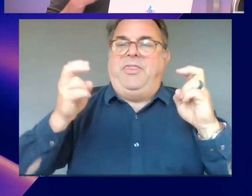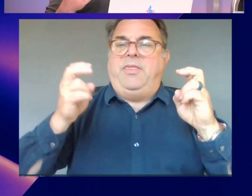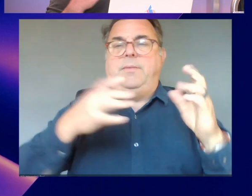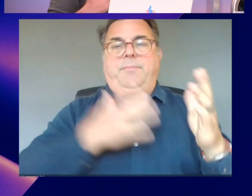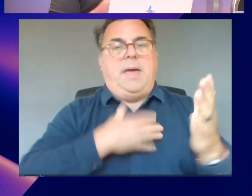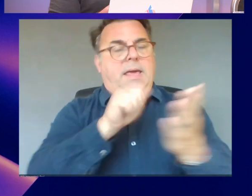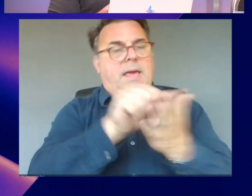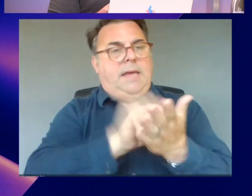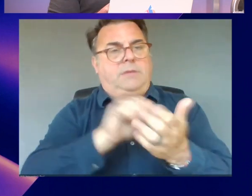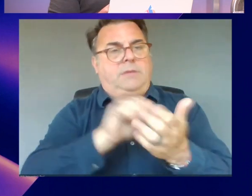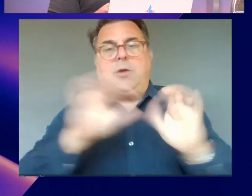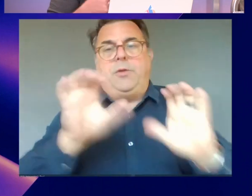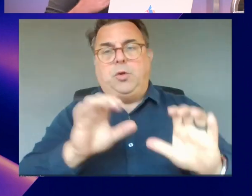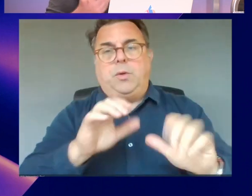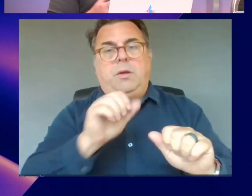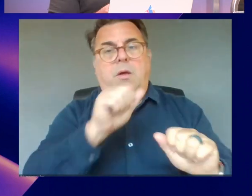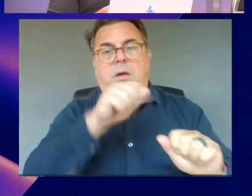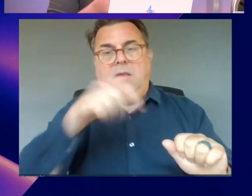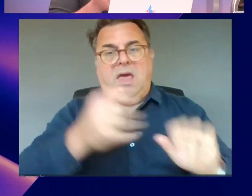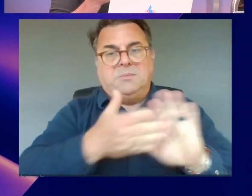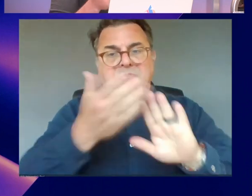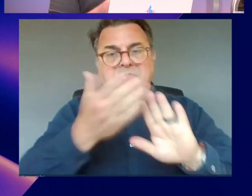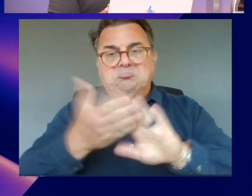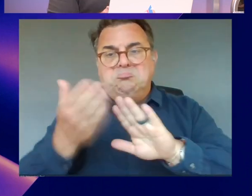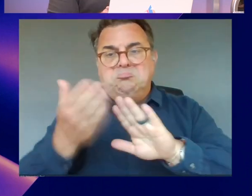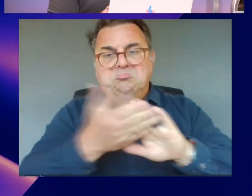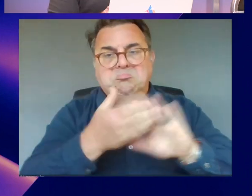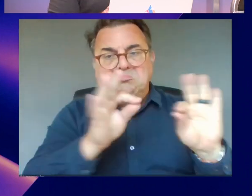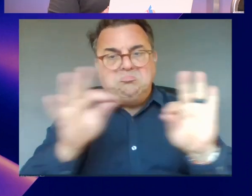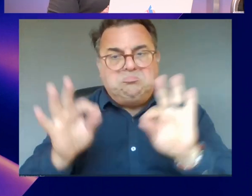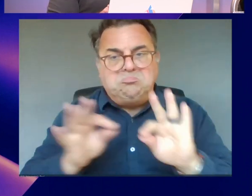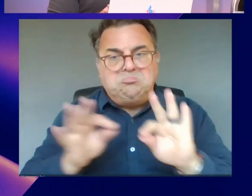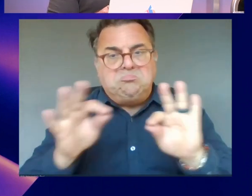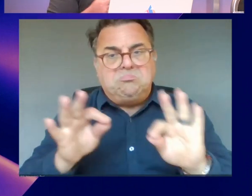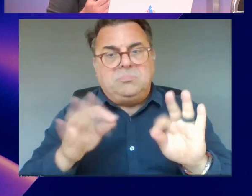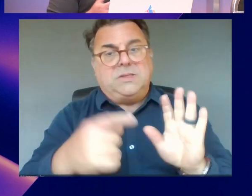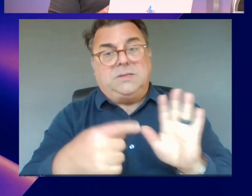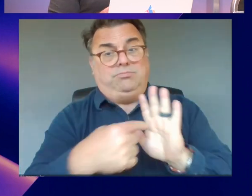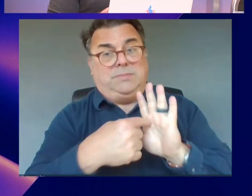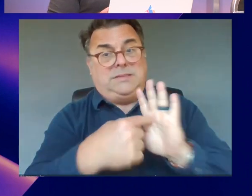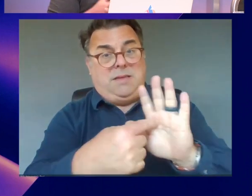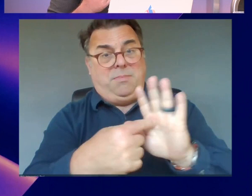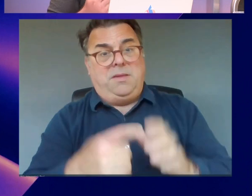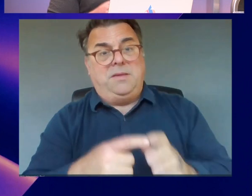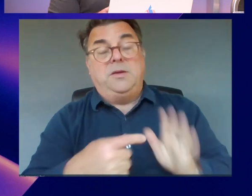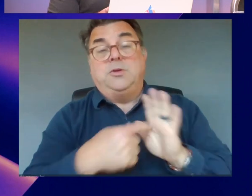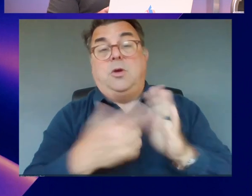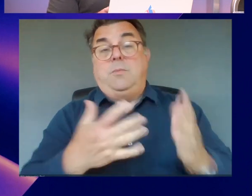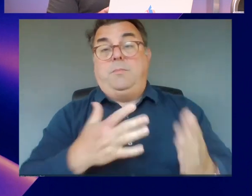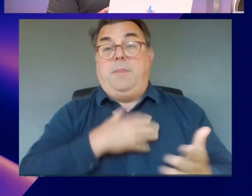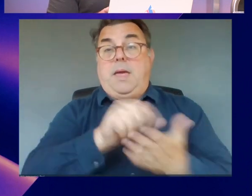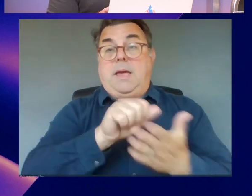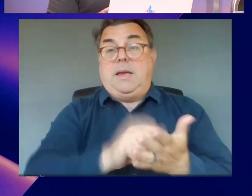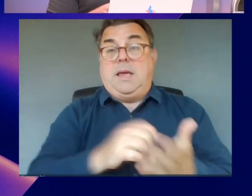all the applications with your account, how are they doing? So in this very quick example it's telling you that in your account, you have five impacted applications